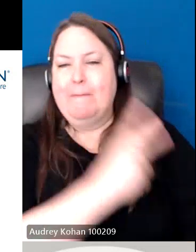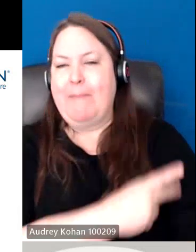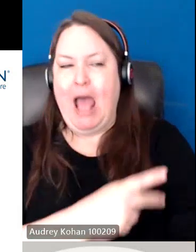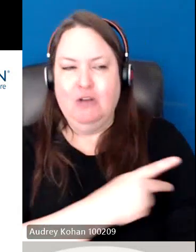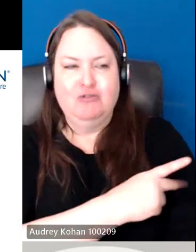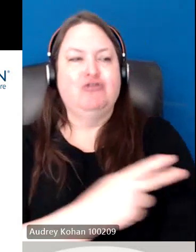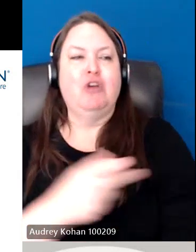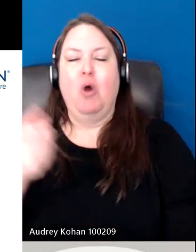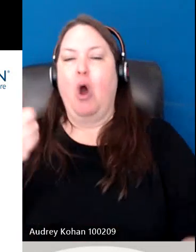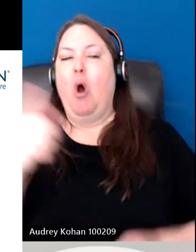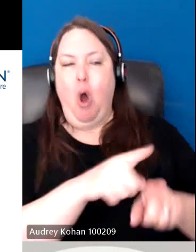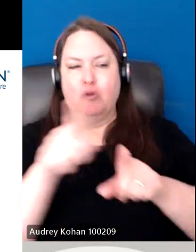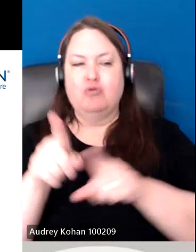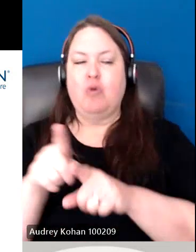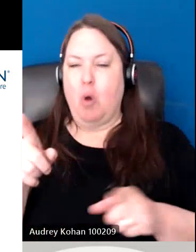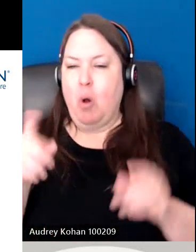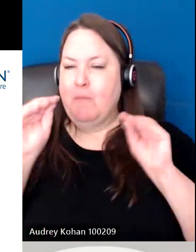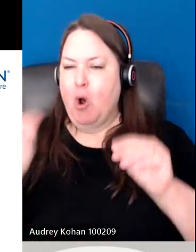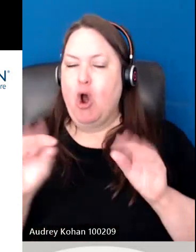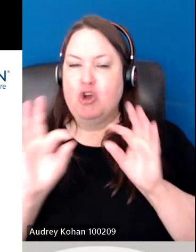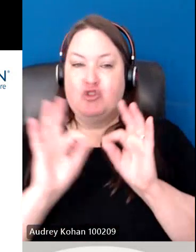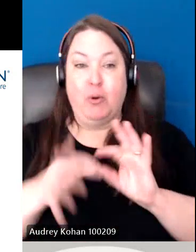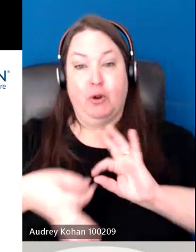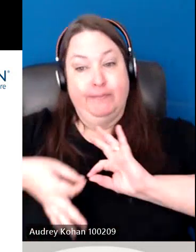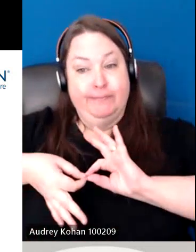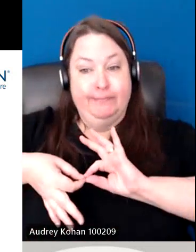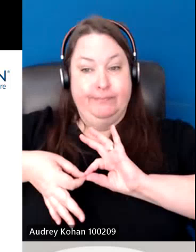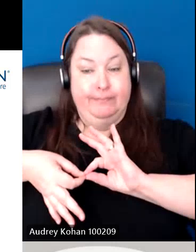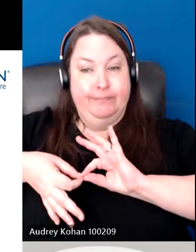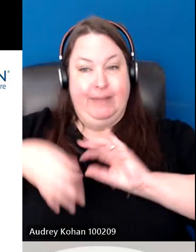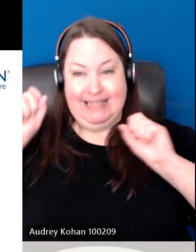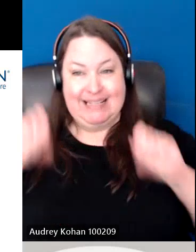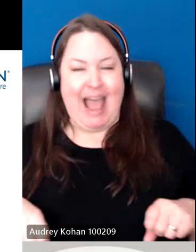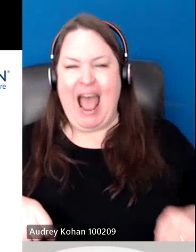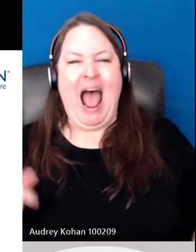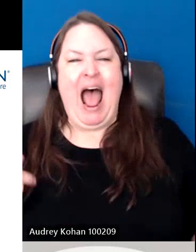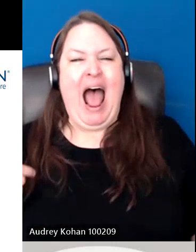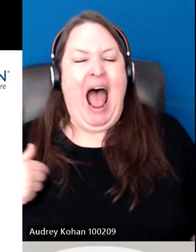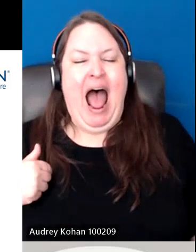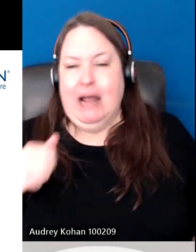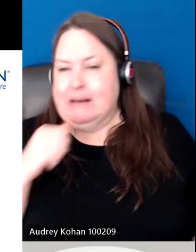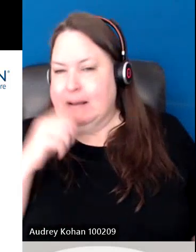could also put The Interpreter symble interpreter I don't like these as much because frankly they